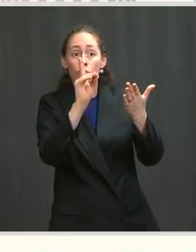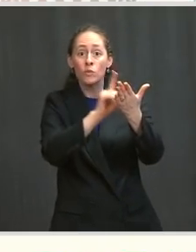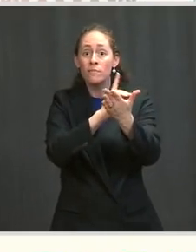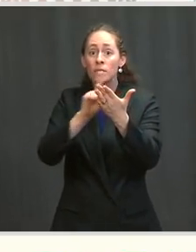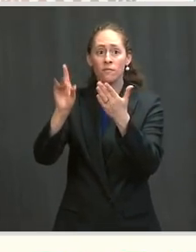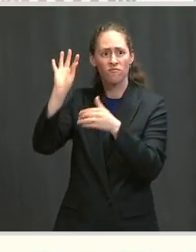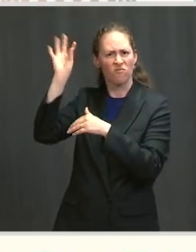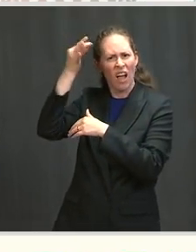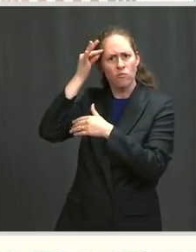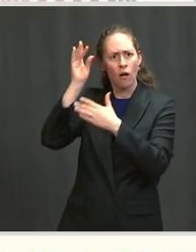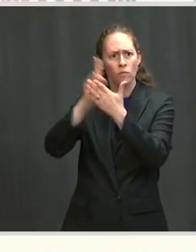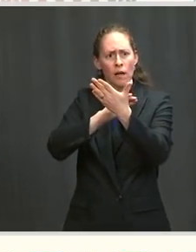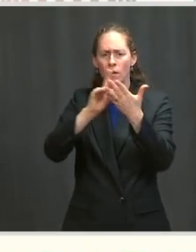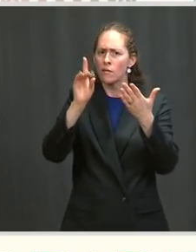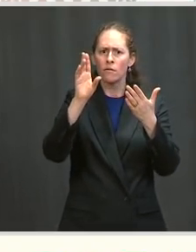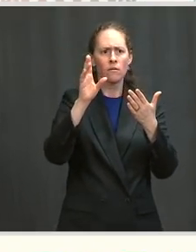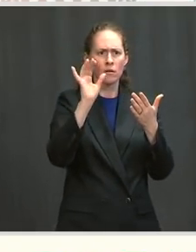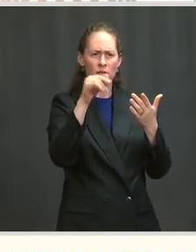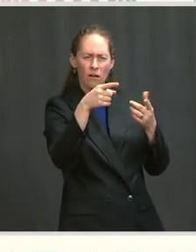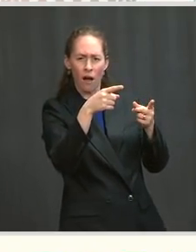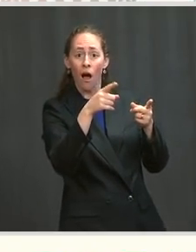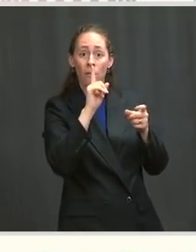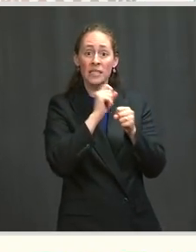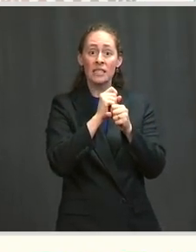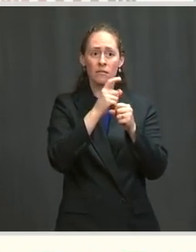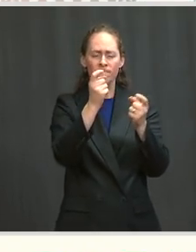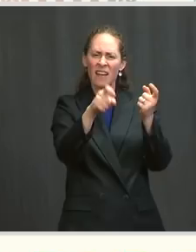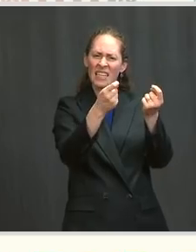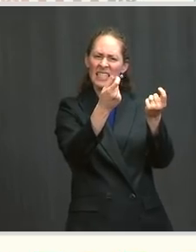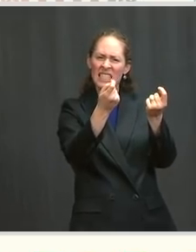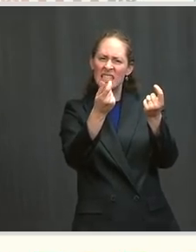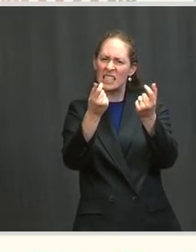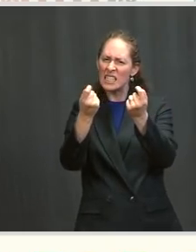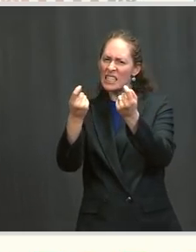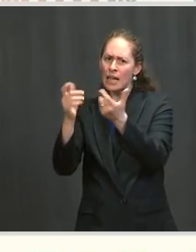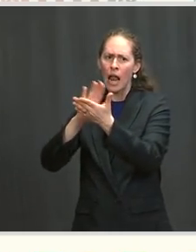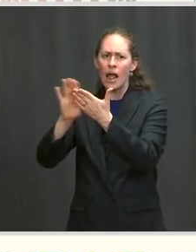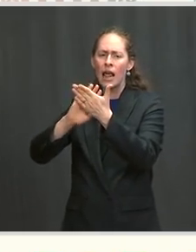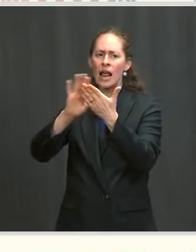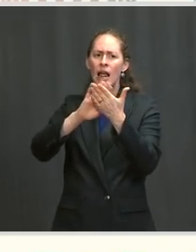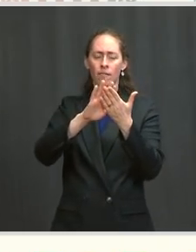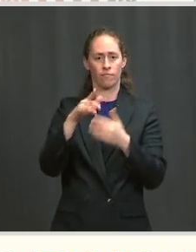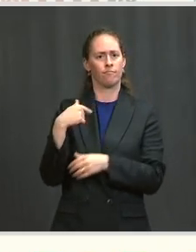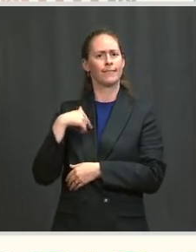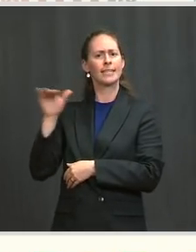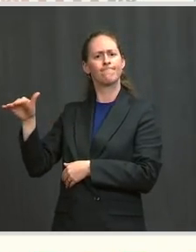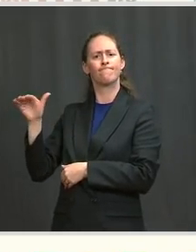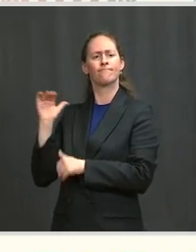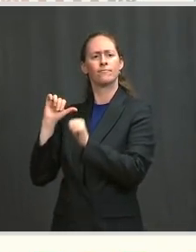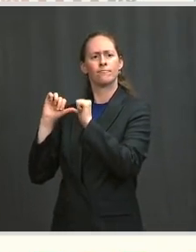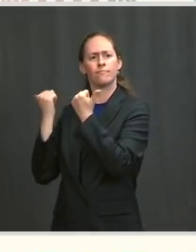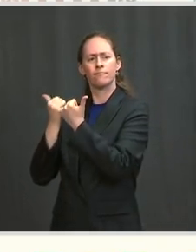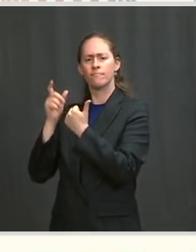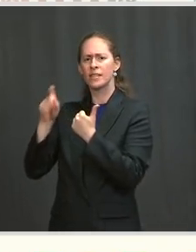That was the first executive order. I ordered our agencies -- every agency -- to rapidly implement the Supreme Court's ruling in Bostock,